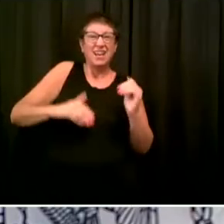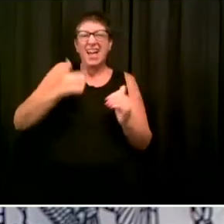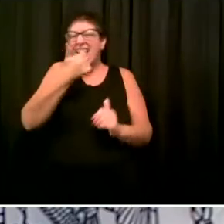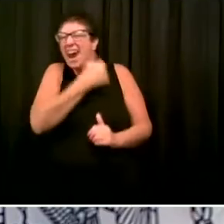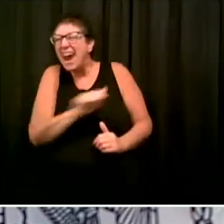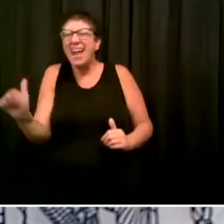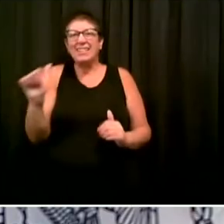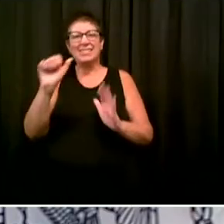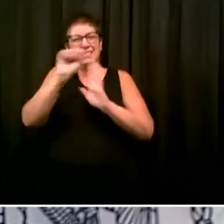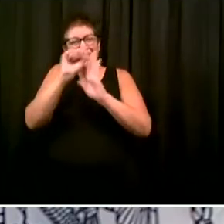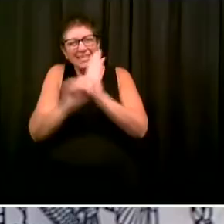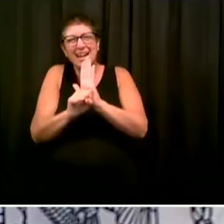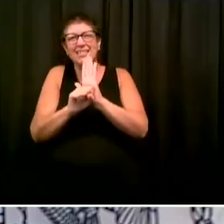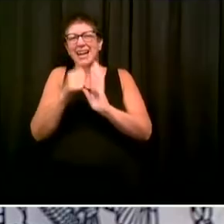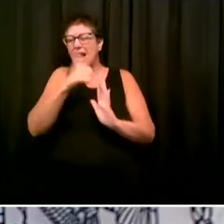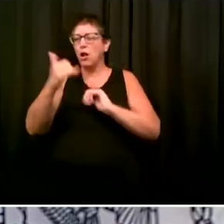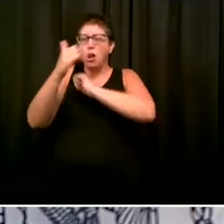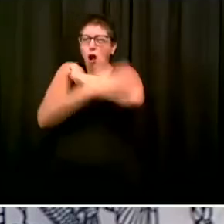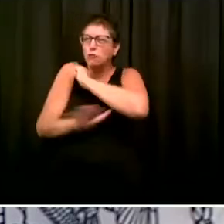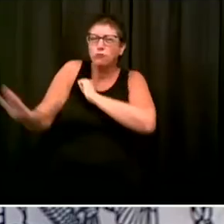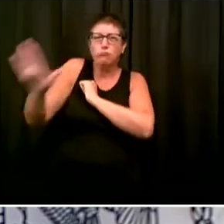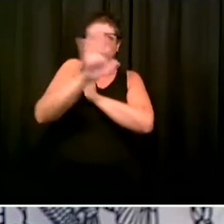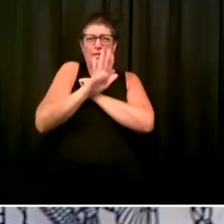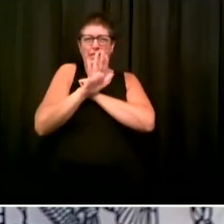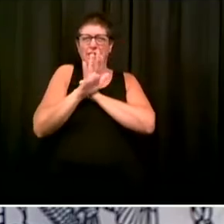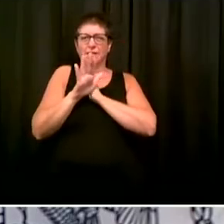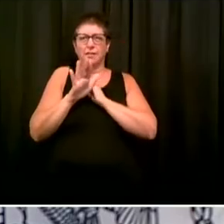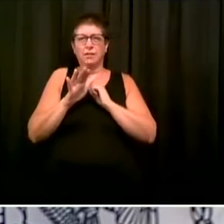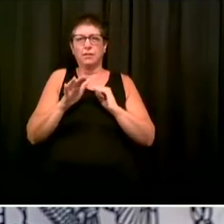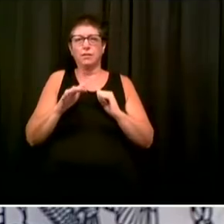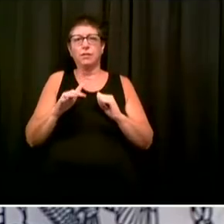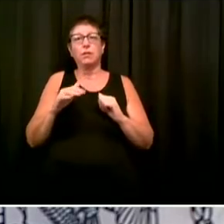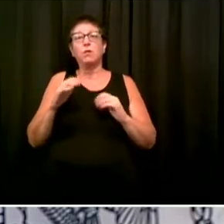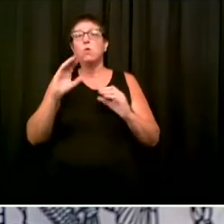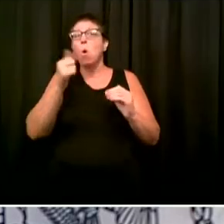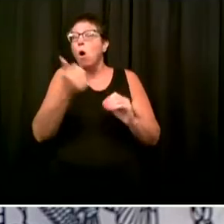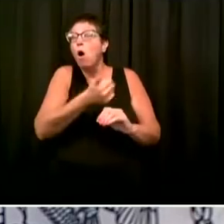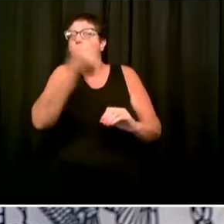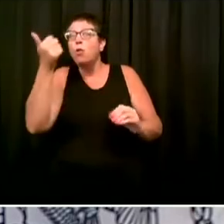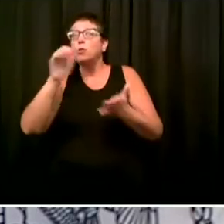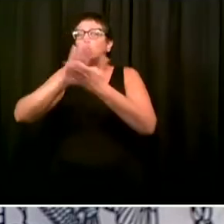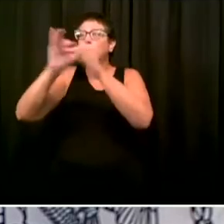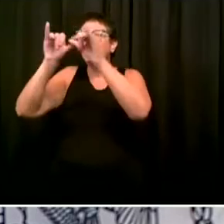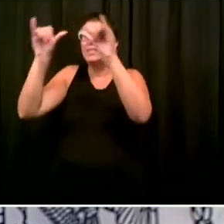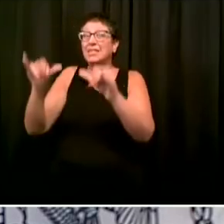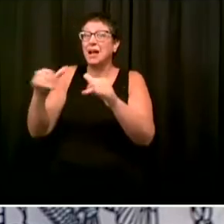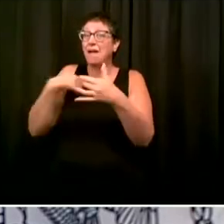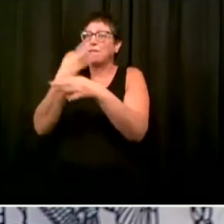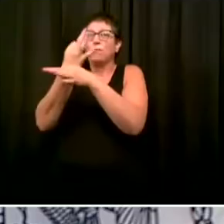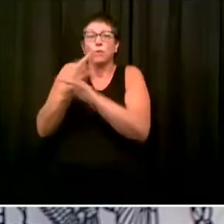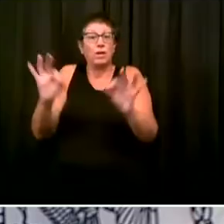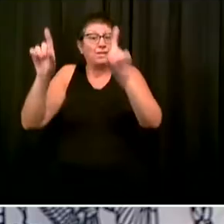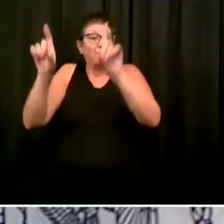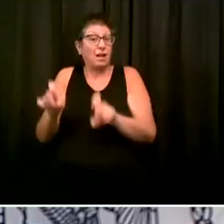AND SURPASSES WHAT YOU SEE AROUND THE WORLD BECAUSE THE REST OF THE WORLD DID NOT VEHA ALA PN TO MAKE TESTING AVAILABLE FOR